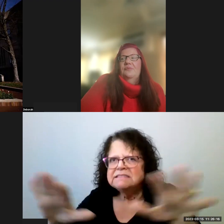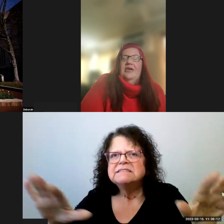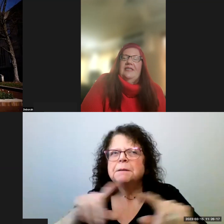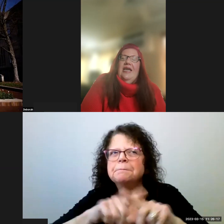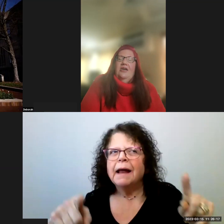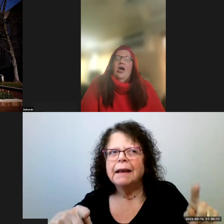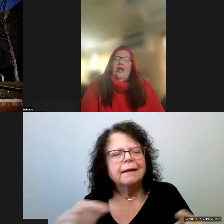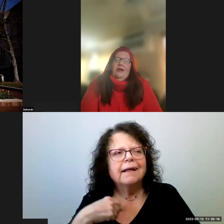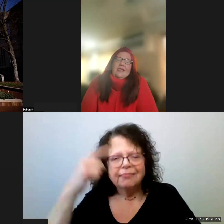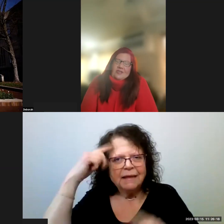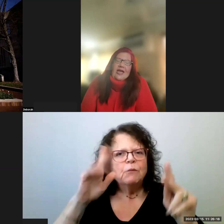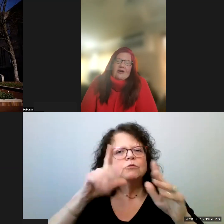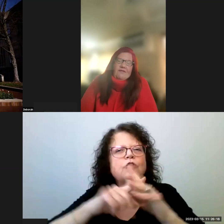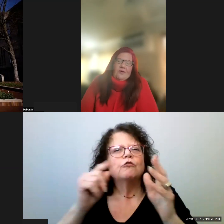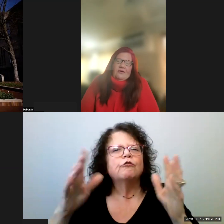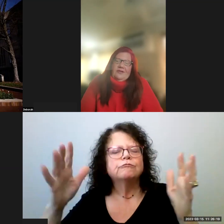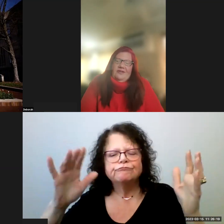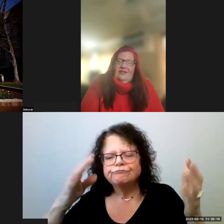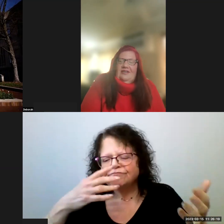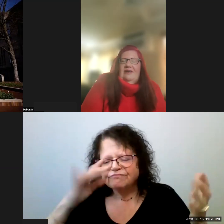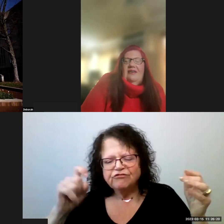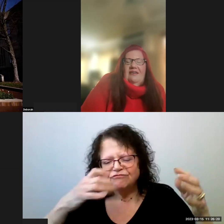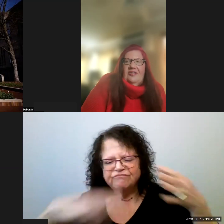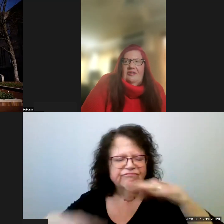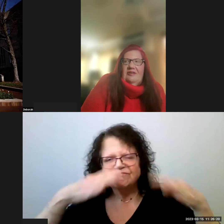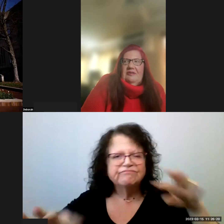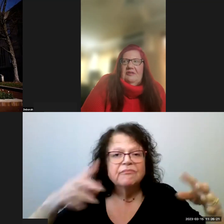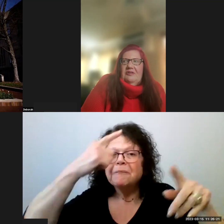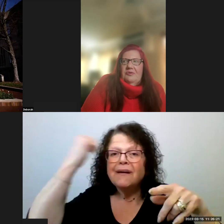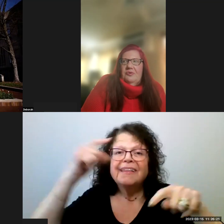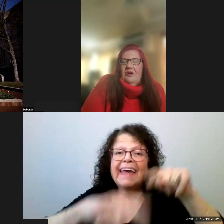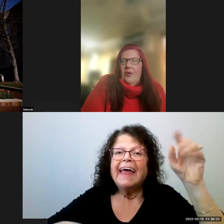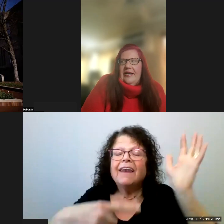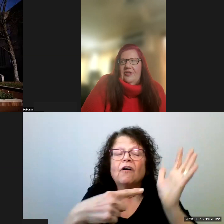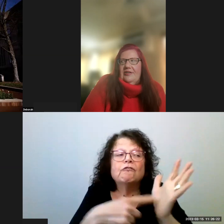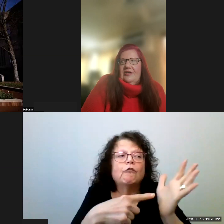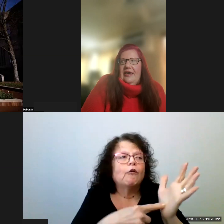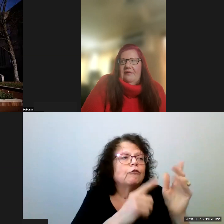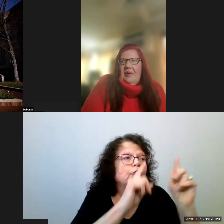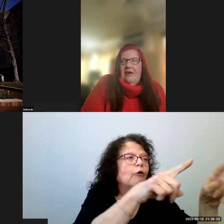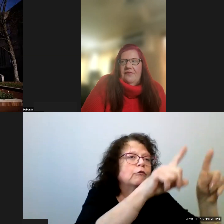to because they cannot -- they just cannot afford to go in and get tested and pay for